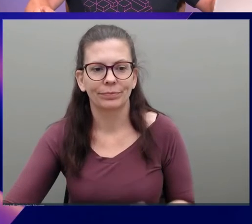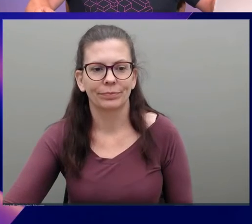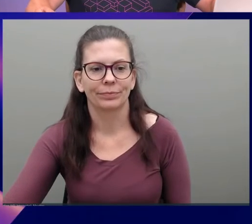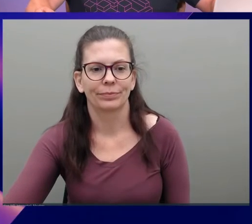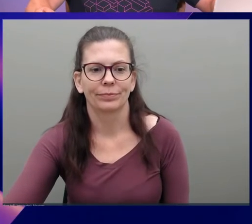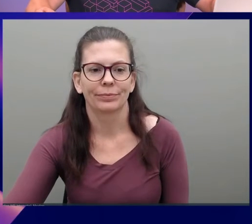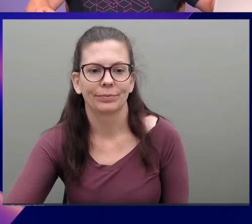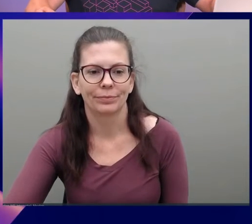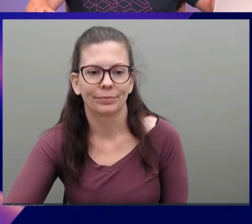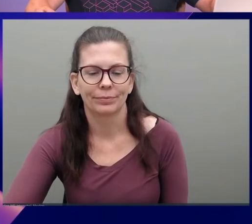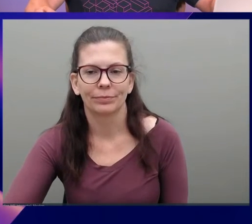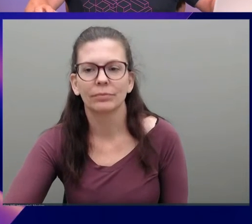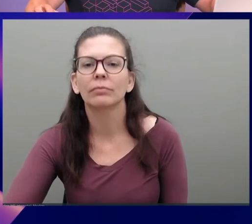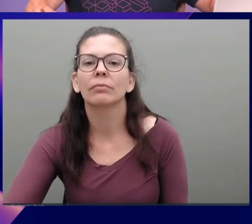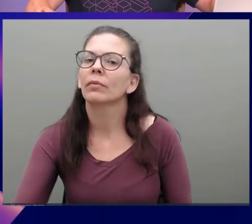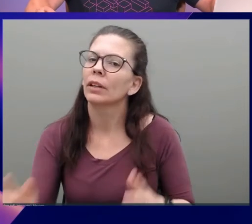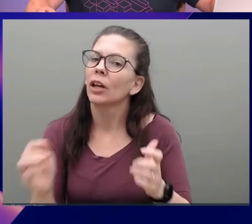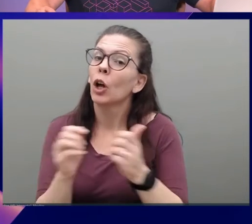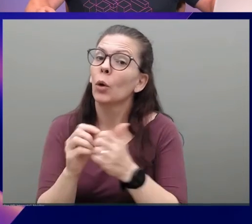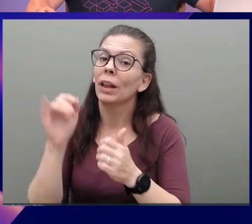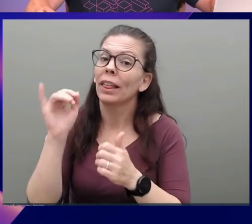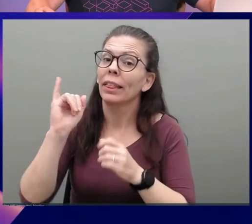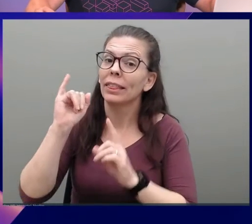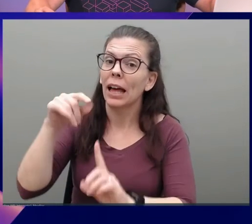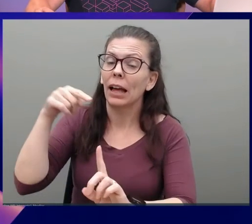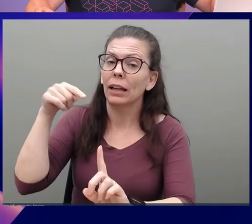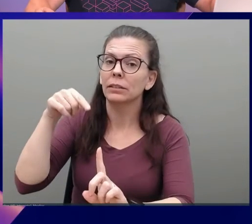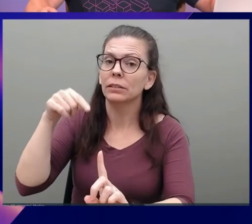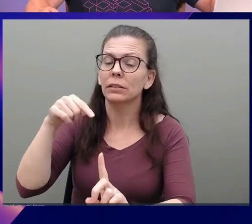Yeah, but with this particular command ID,